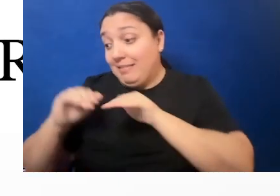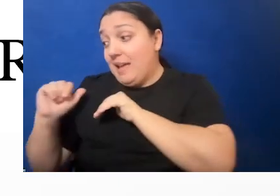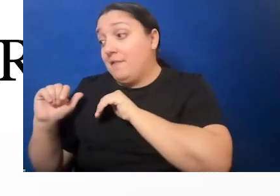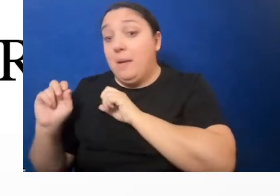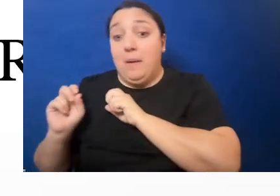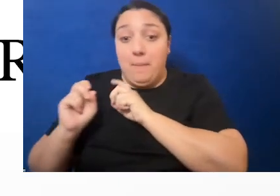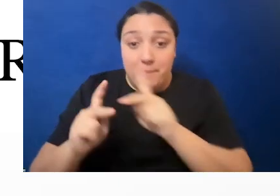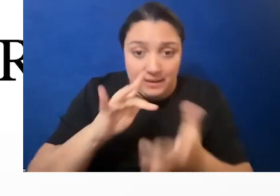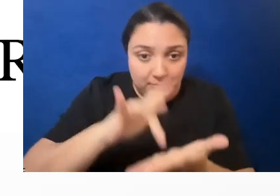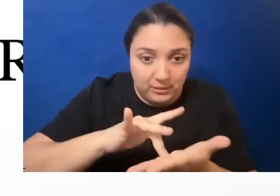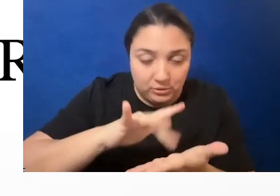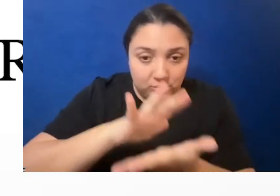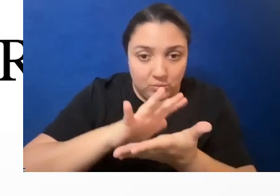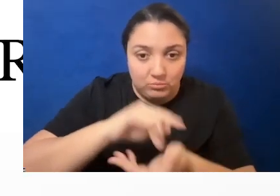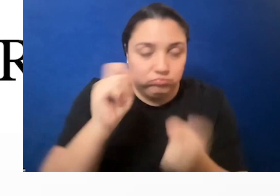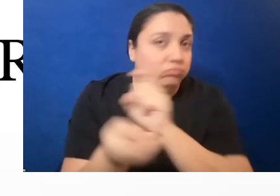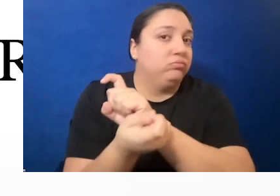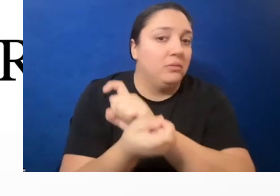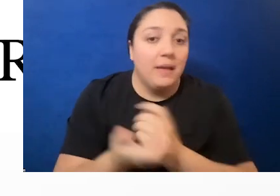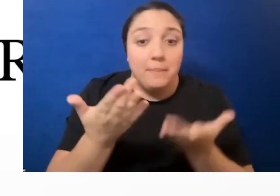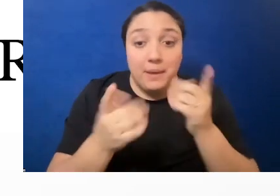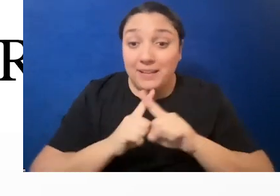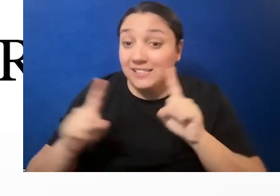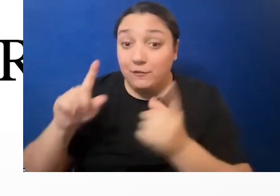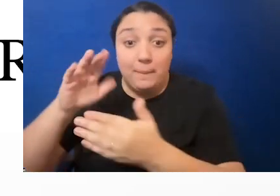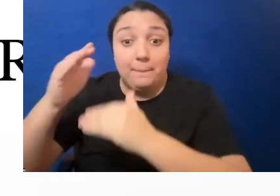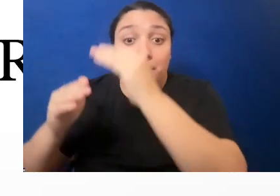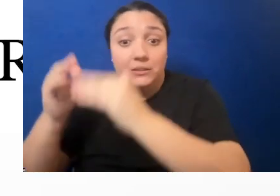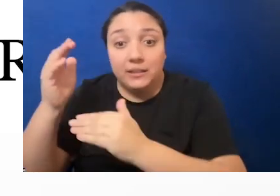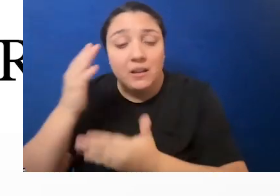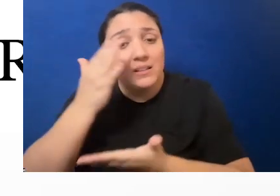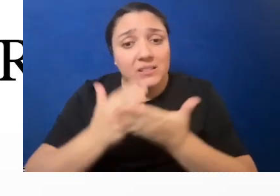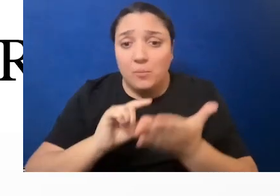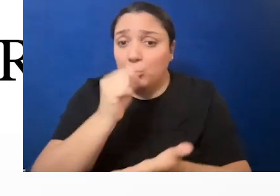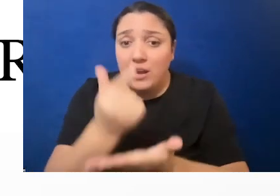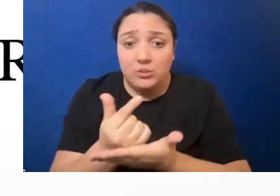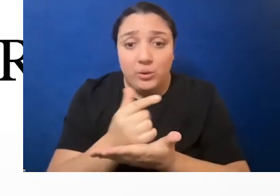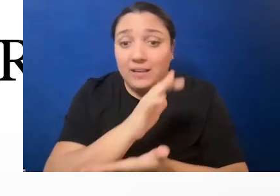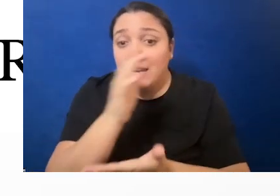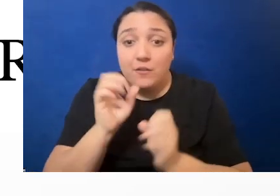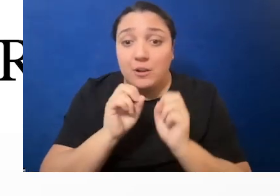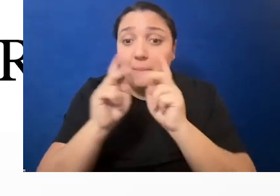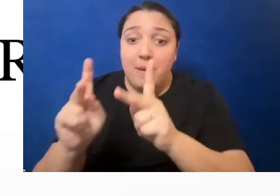SOME LEFT IN THE BUILDING IN 4TH GRADE AND RETURNED AS A MIDDLE SCHOOLER AND SOME LEFT THE